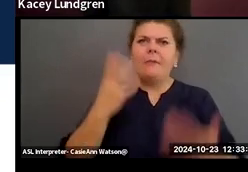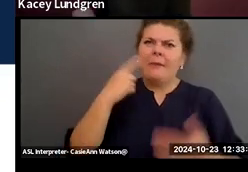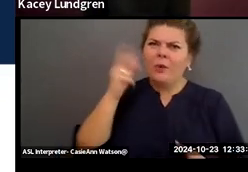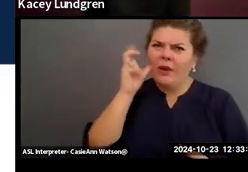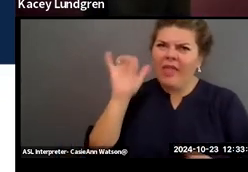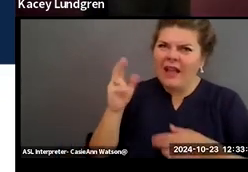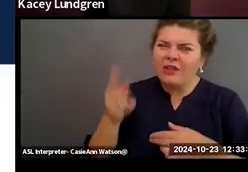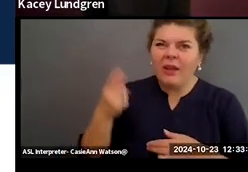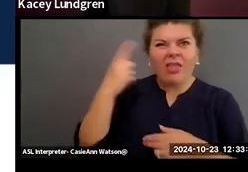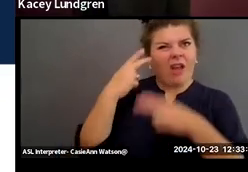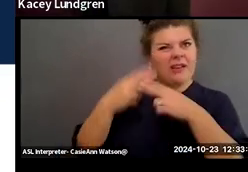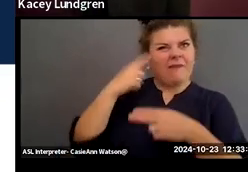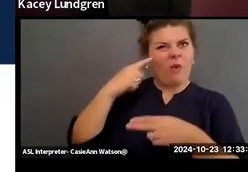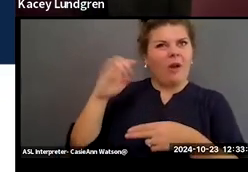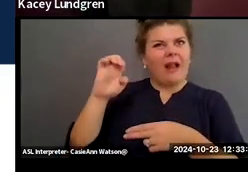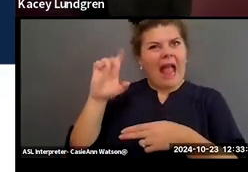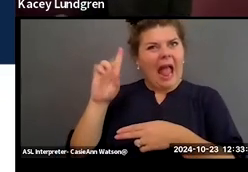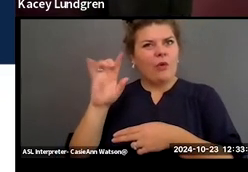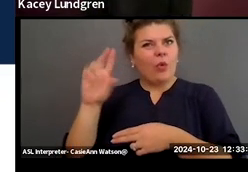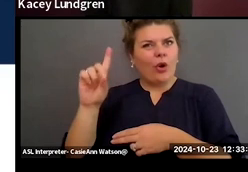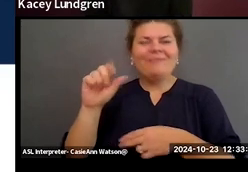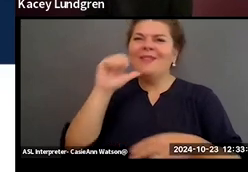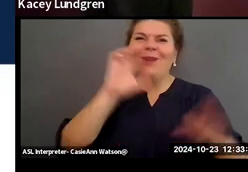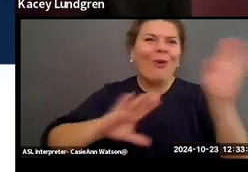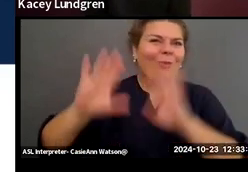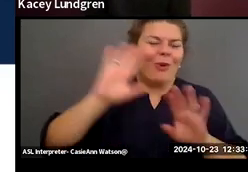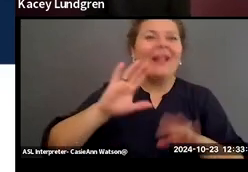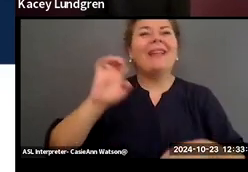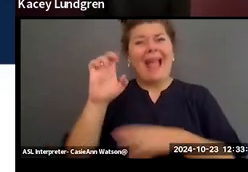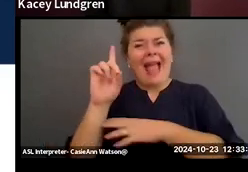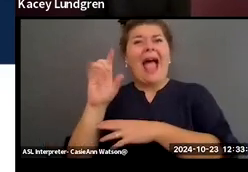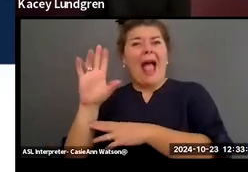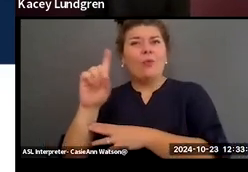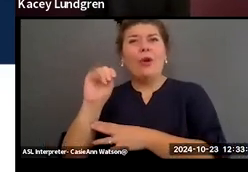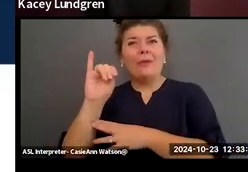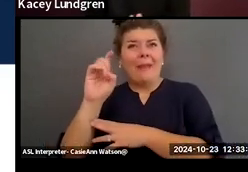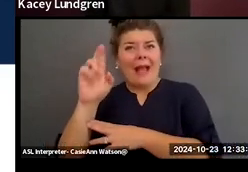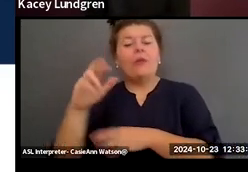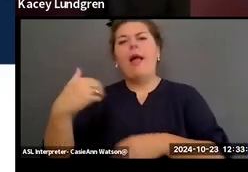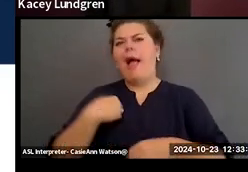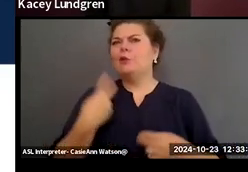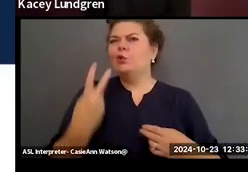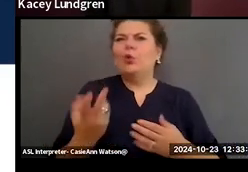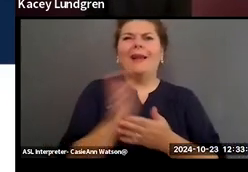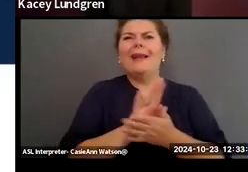it would be named for Edward Minor, but don't worry, Edward Minor has two nice buildings named for him on campus.